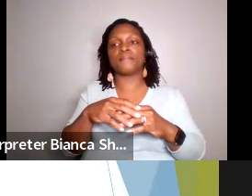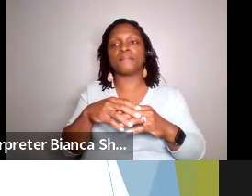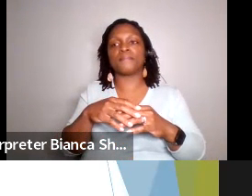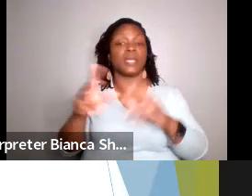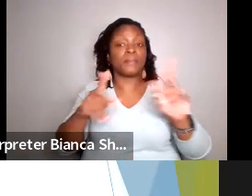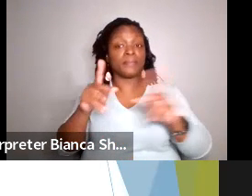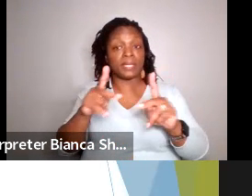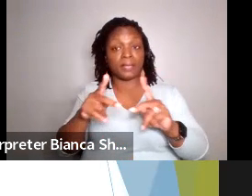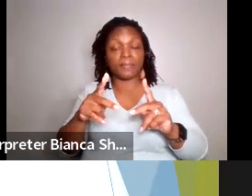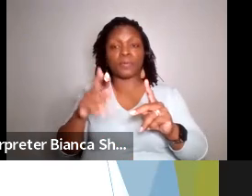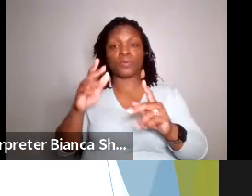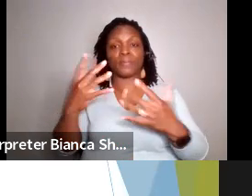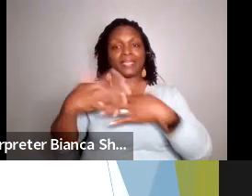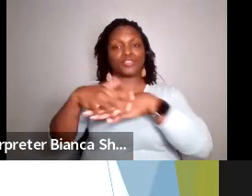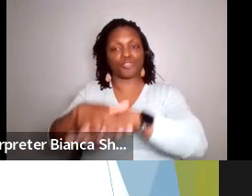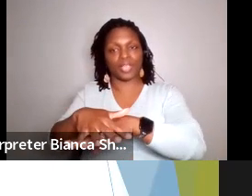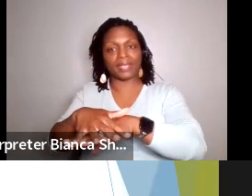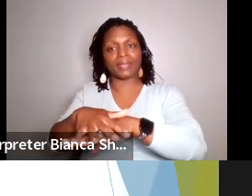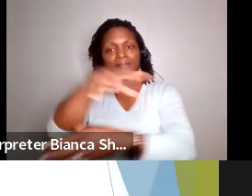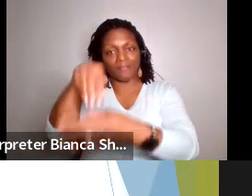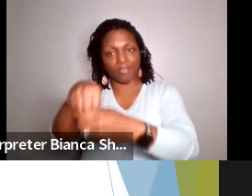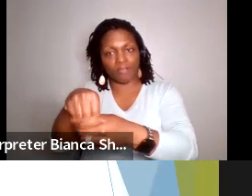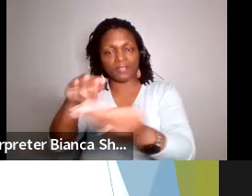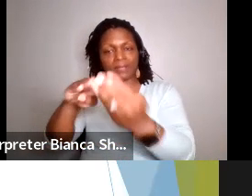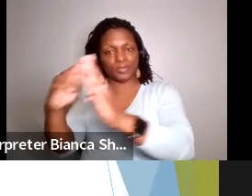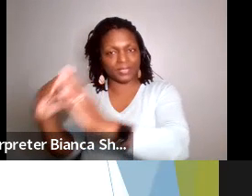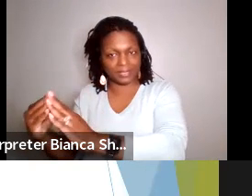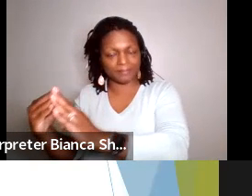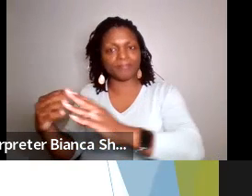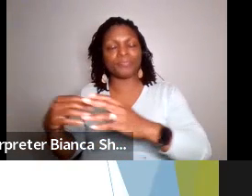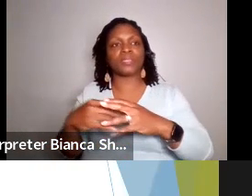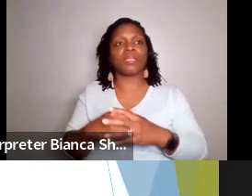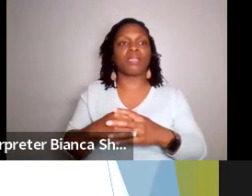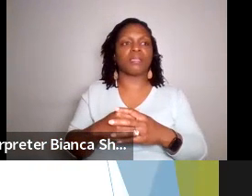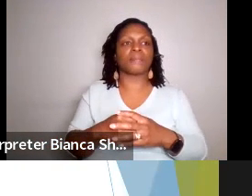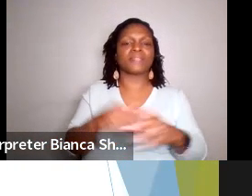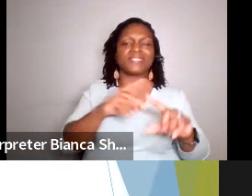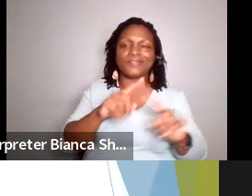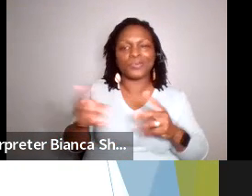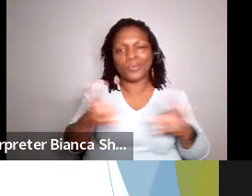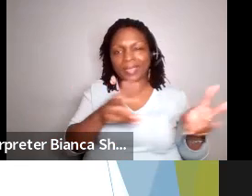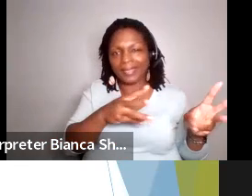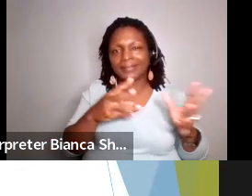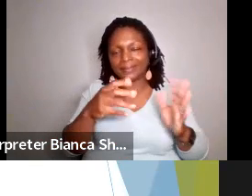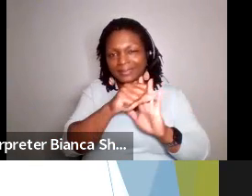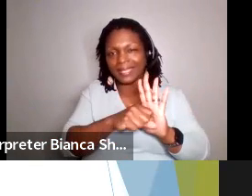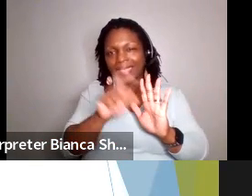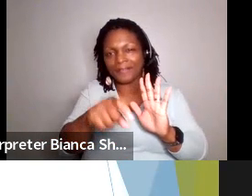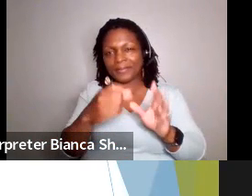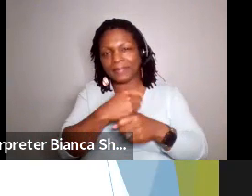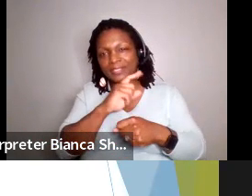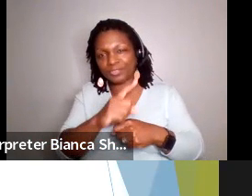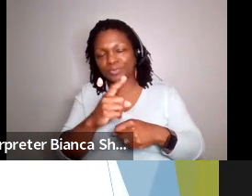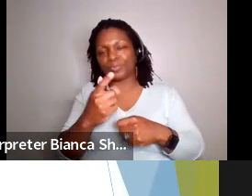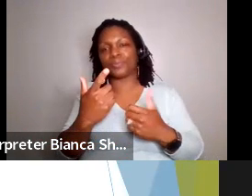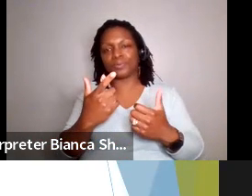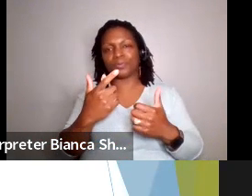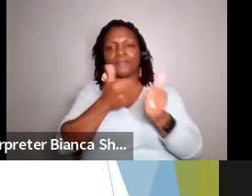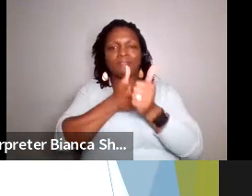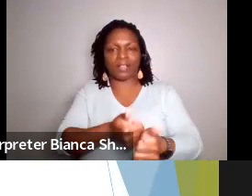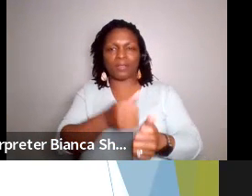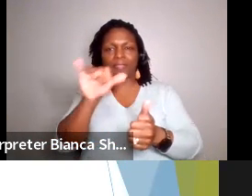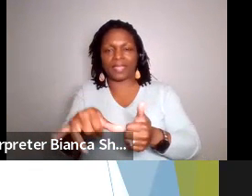part of their community, and they have different requirements or ways that states have to make sure that they come into compliance.